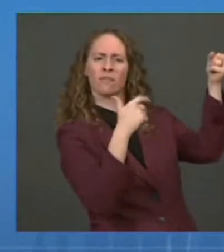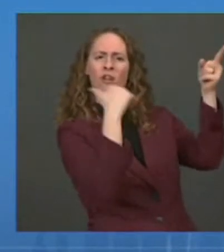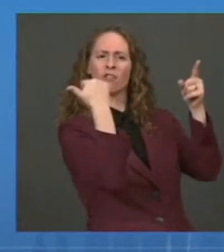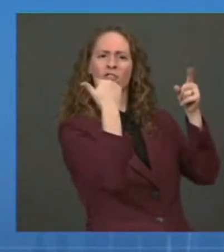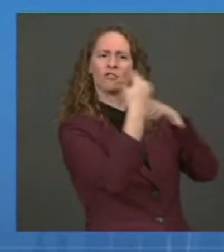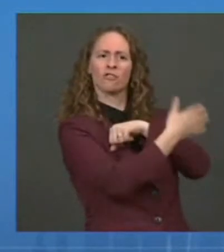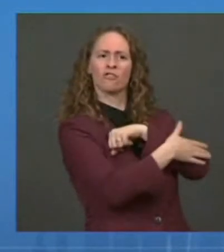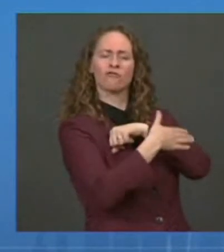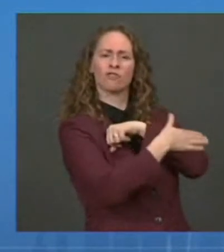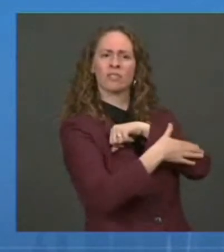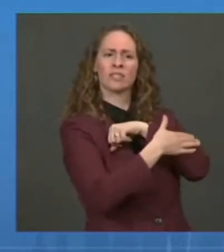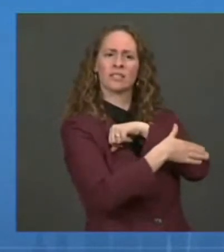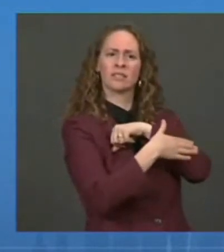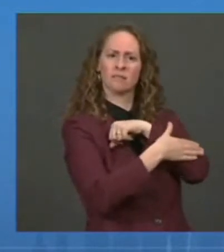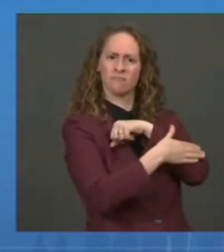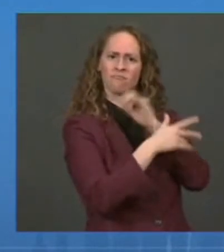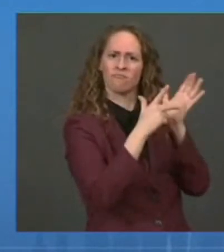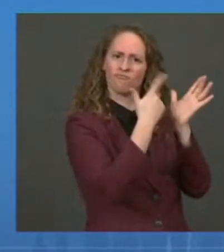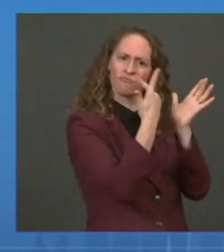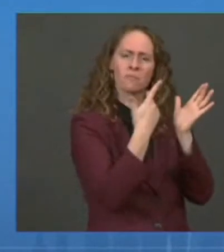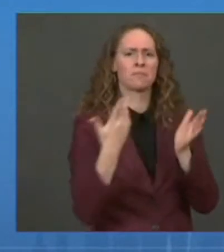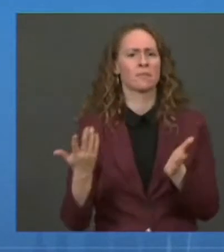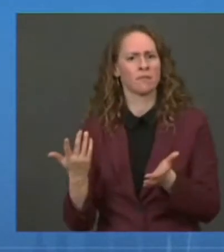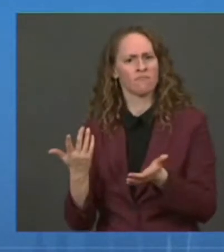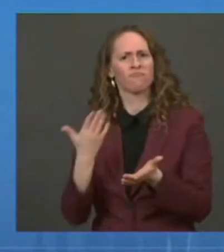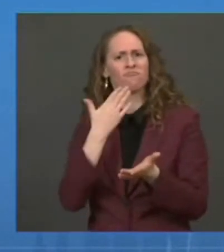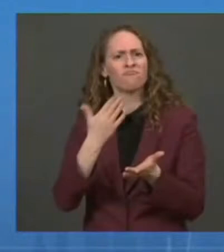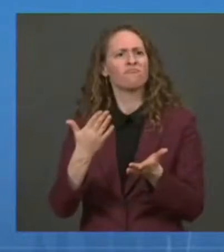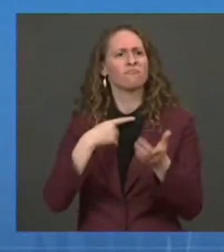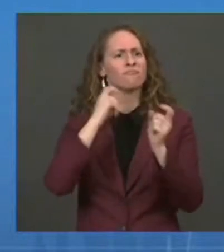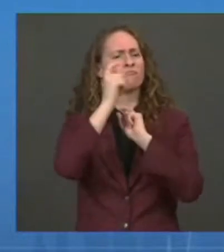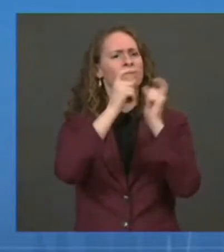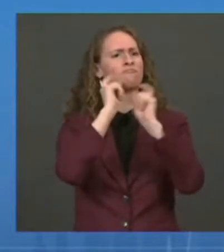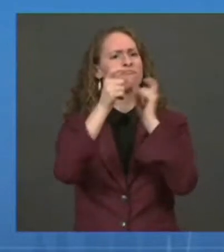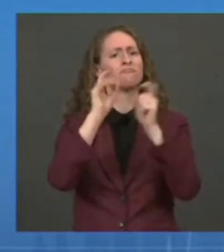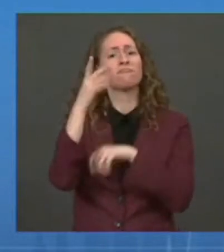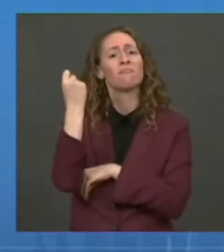AMERICANS WE'RE DONATING ABOUT THREE DOSES TO PEOPLE AROUND